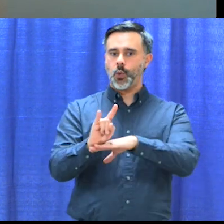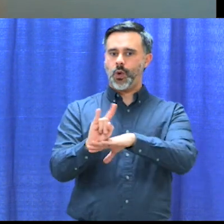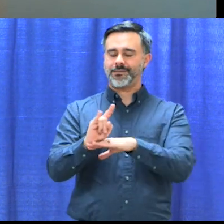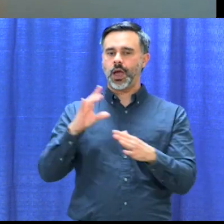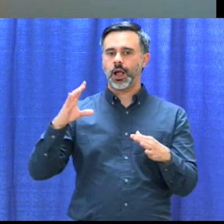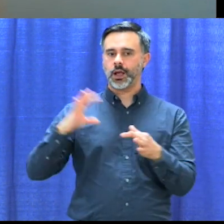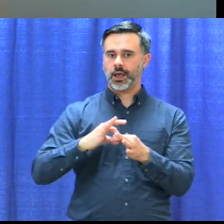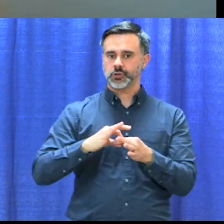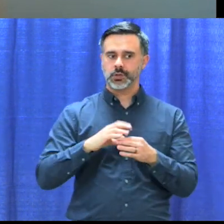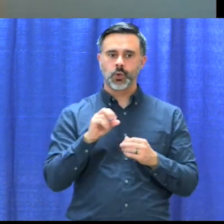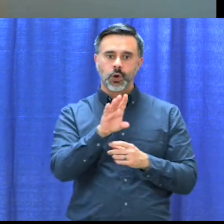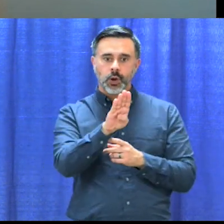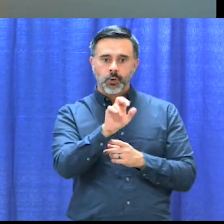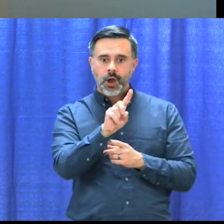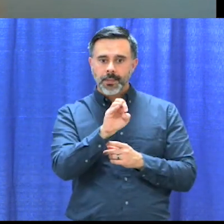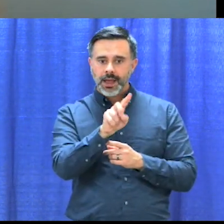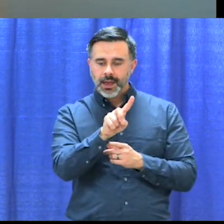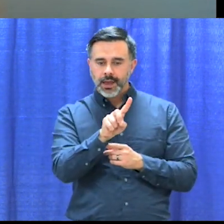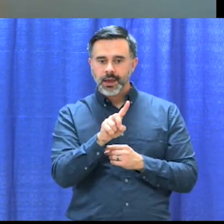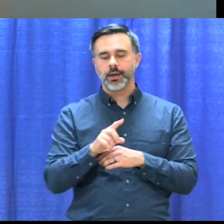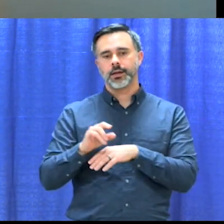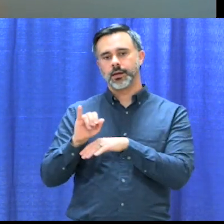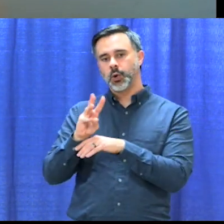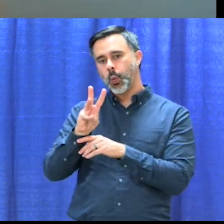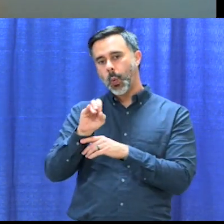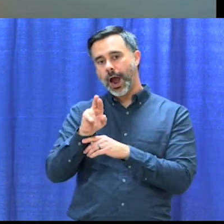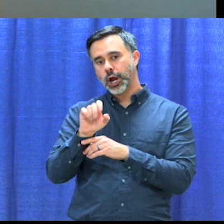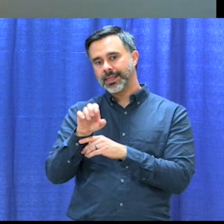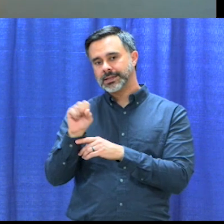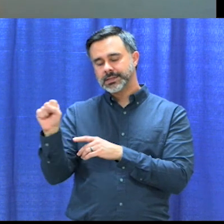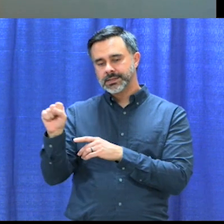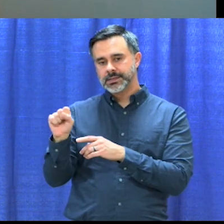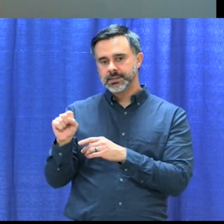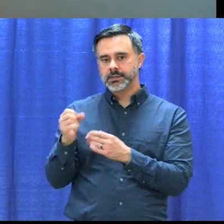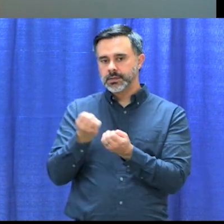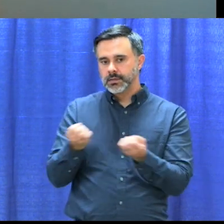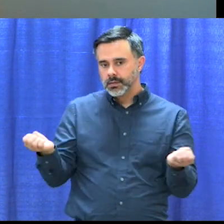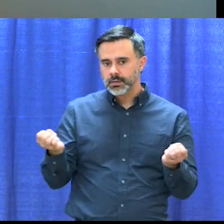broadband capable wireless devices of course uniformly have Wi-Fi antennas now.